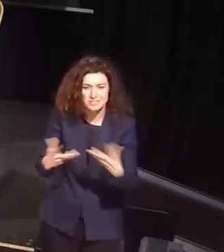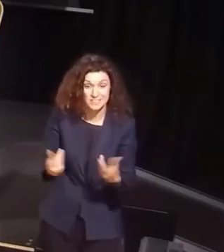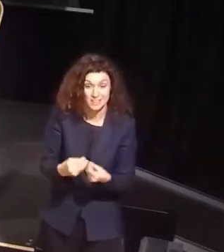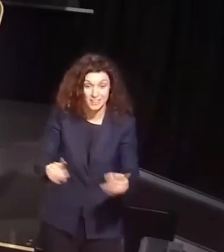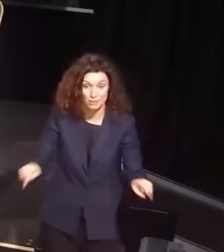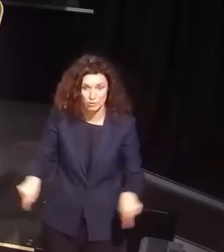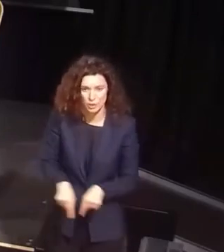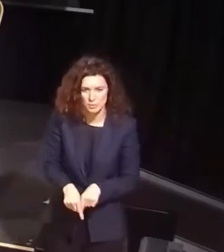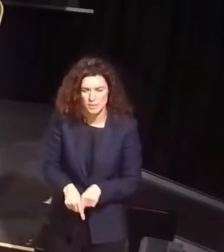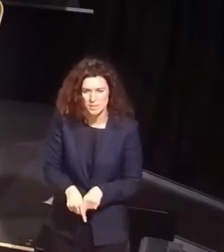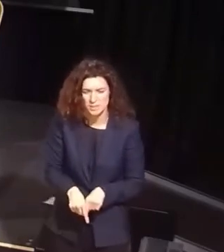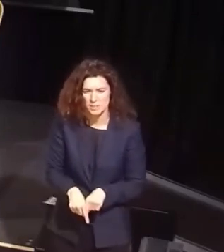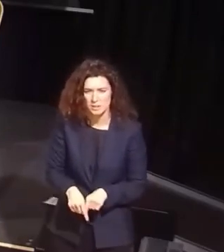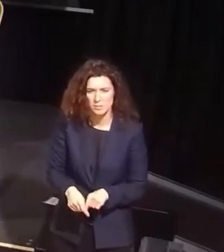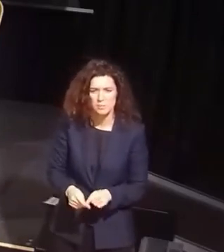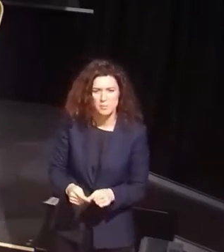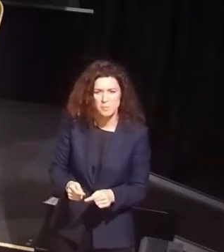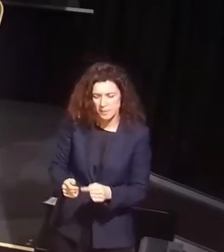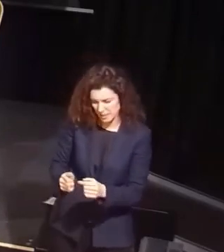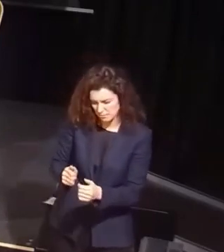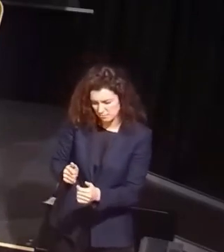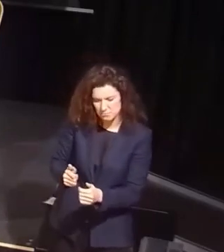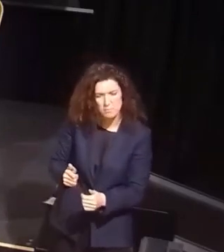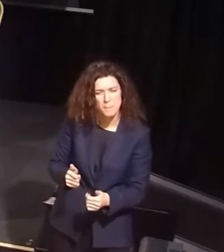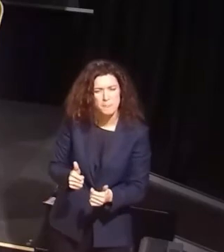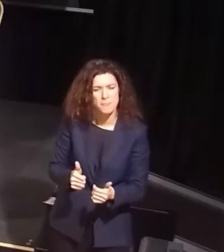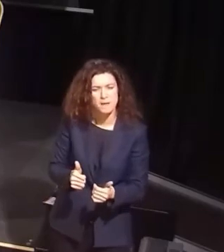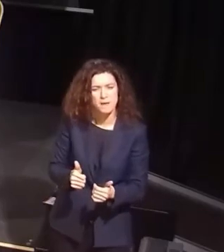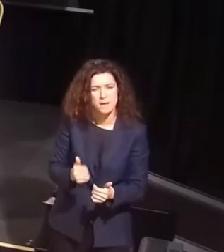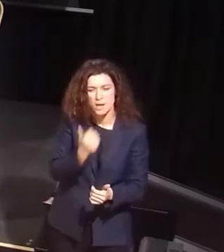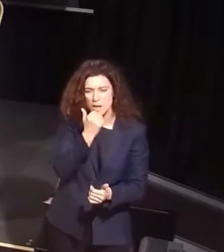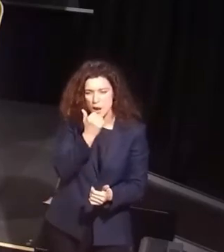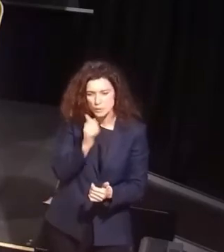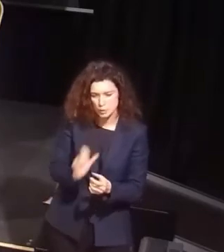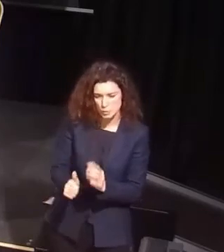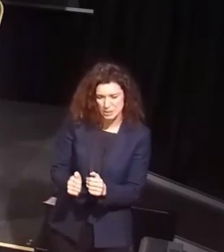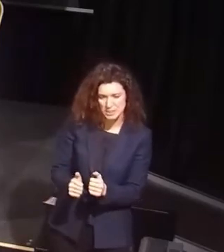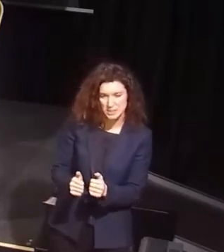We velcroed switches to our Logitech Racing Wheel and had him drive round the crew too.